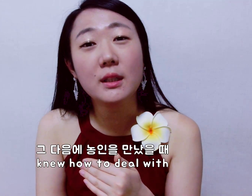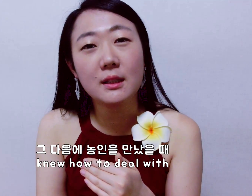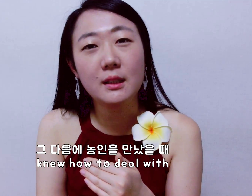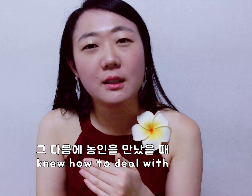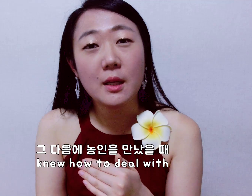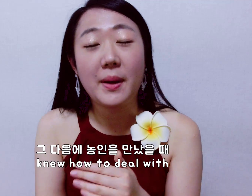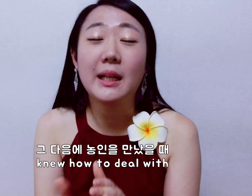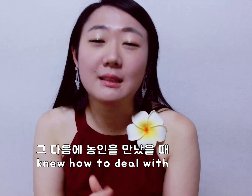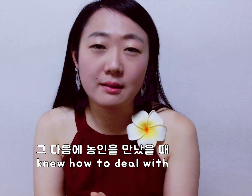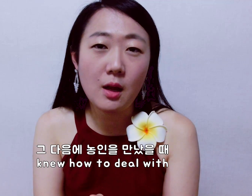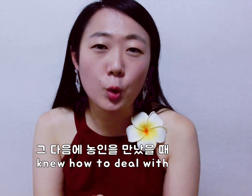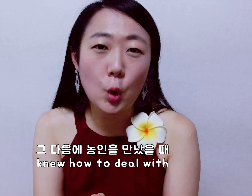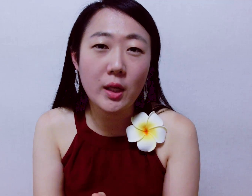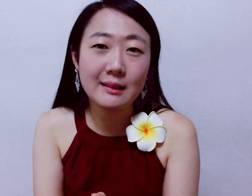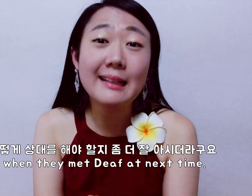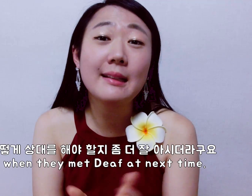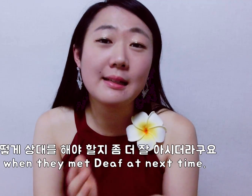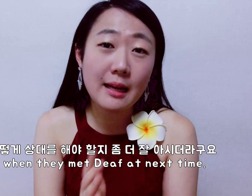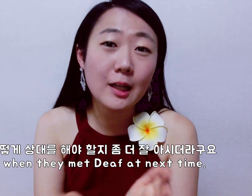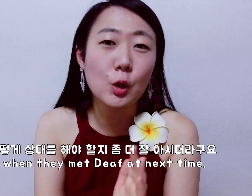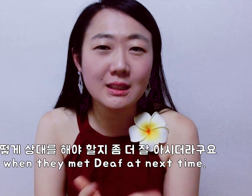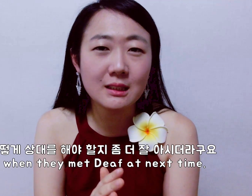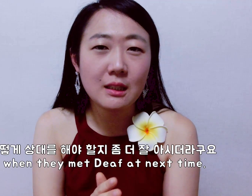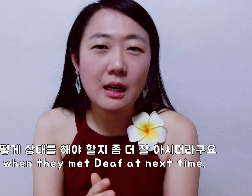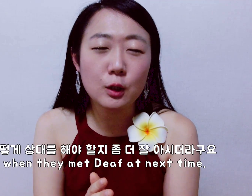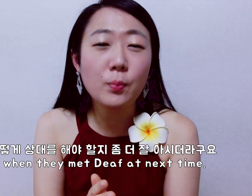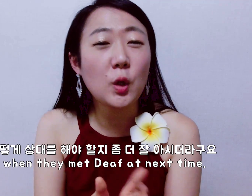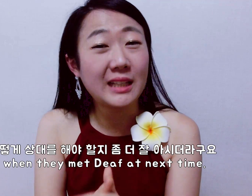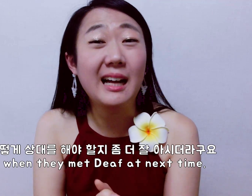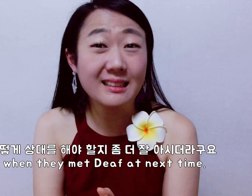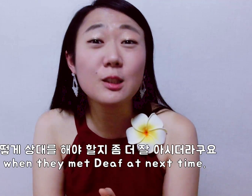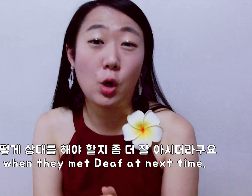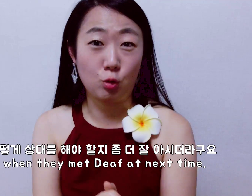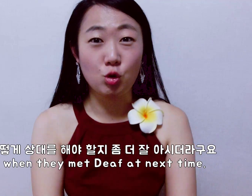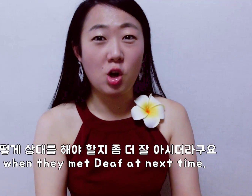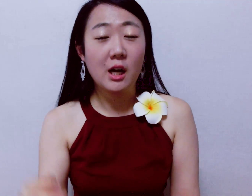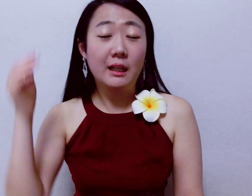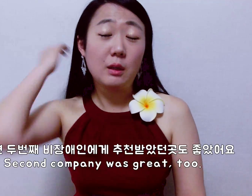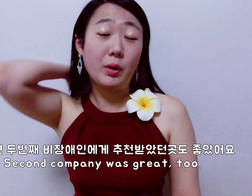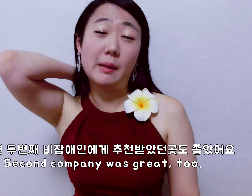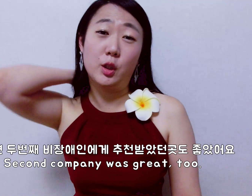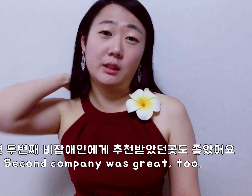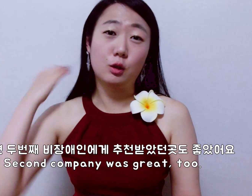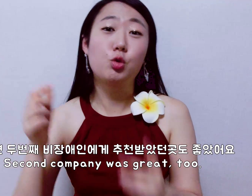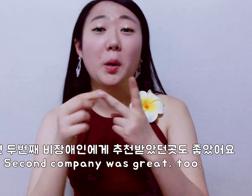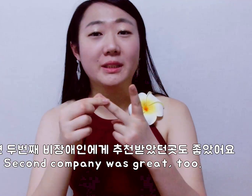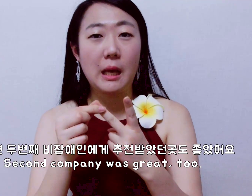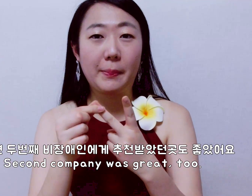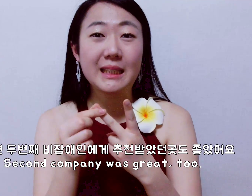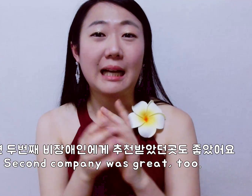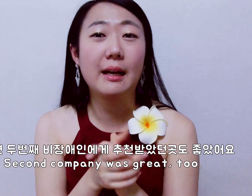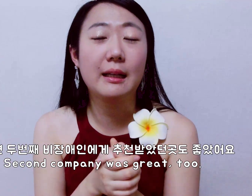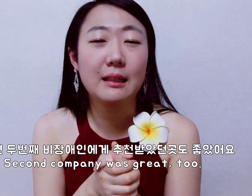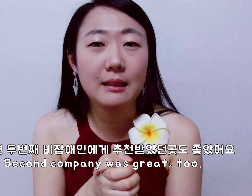얘기하고 있었거든요 about what happened that day. 아주 씽나게 얘기하고 있었는데 we talked very funny then suddenly